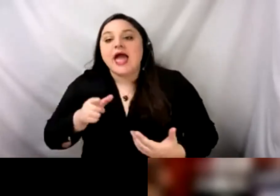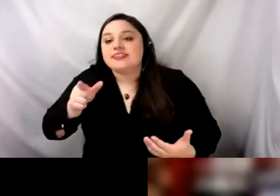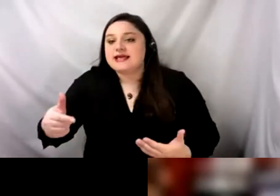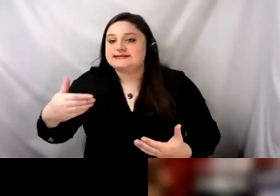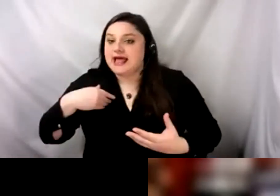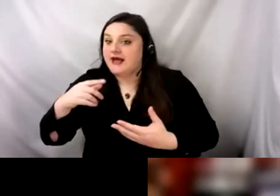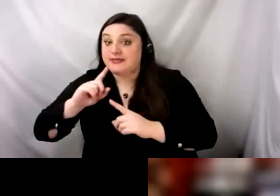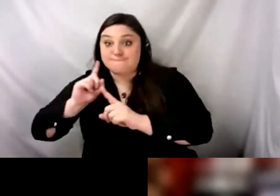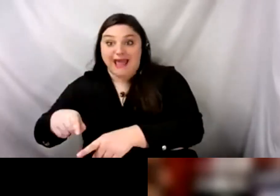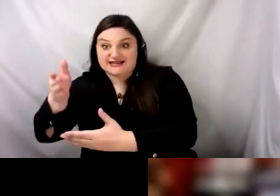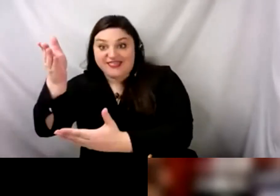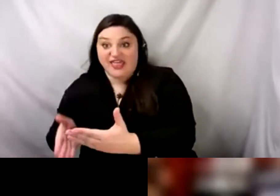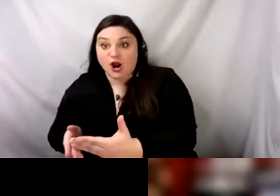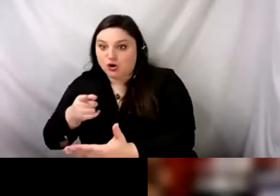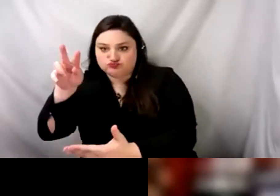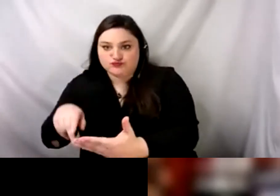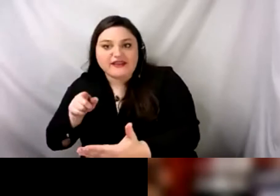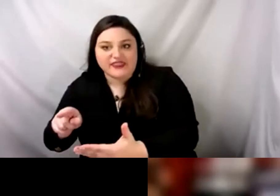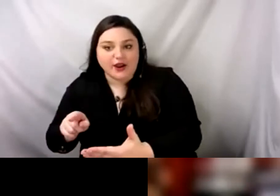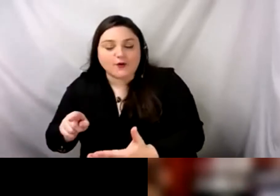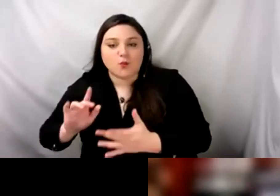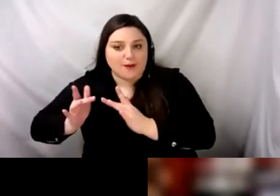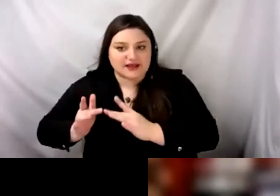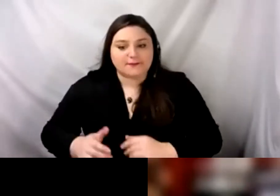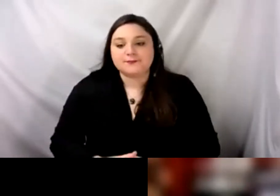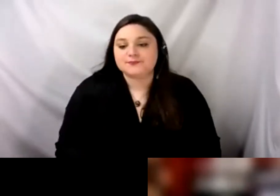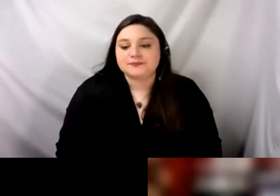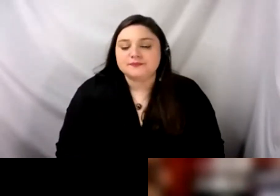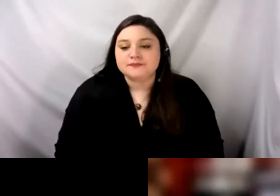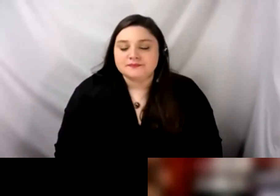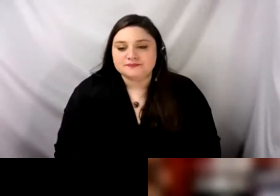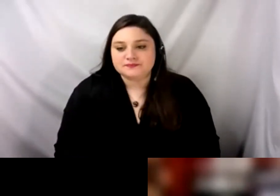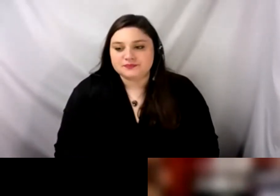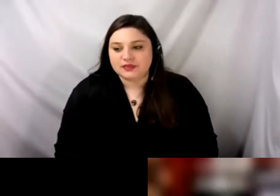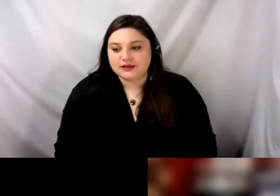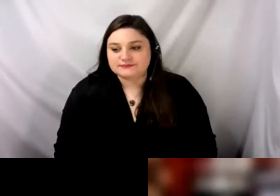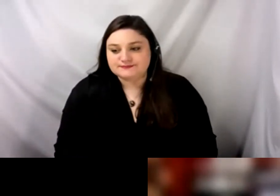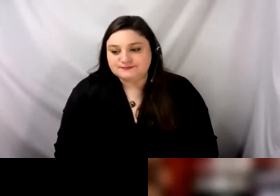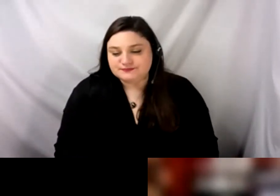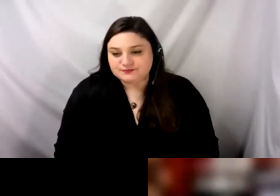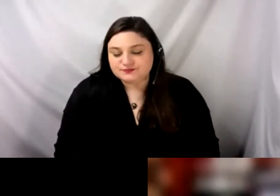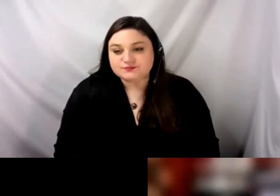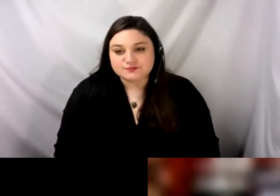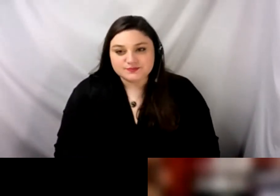That said, I also recommend that you go to the main website of